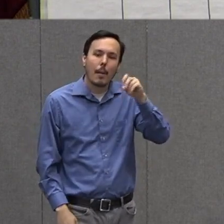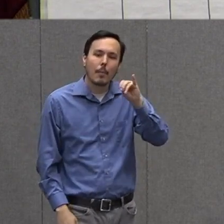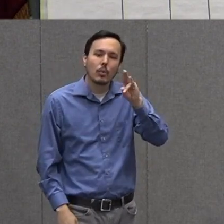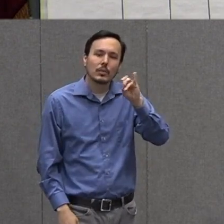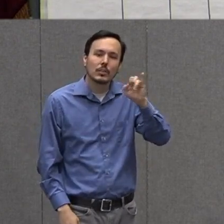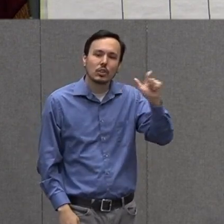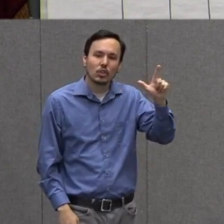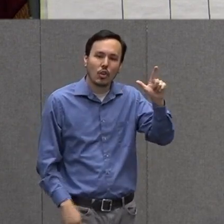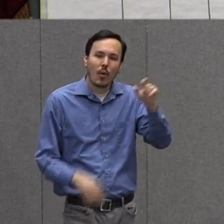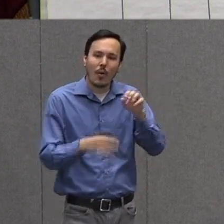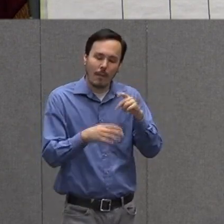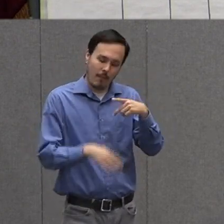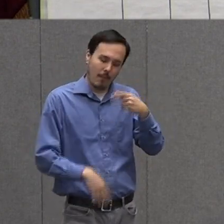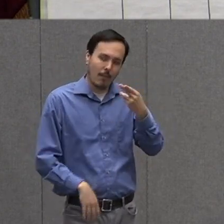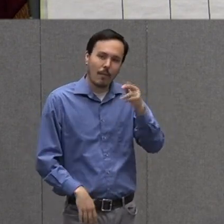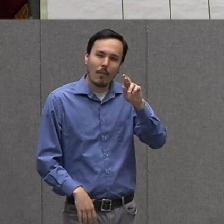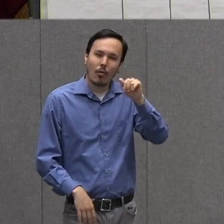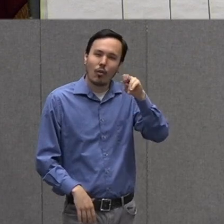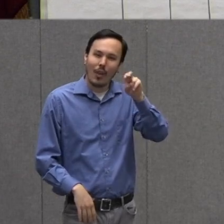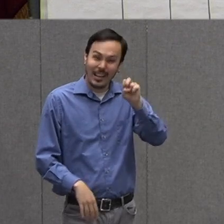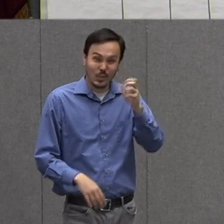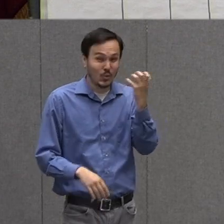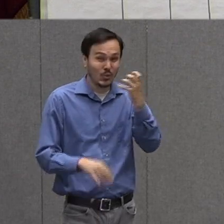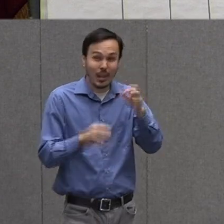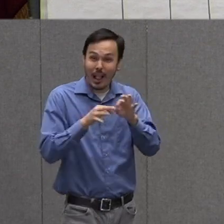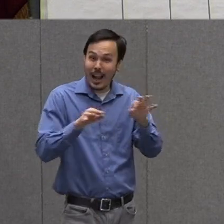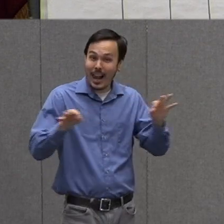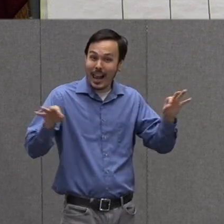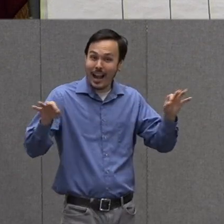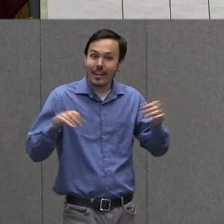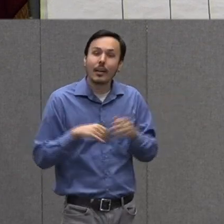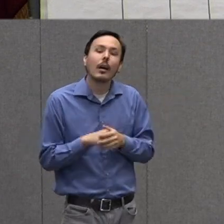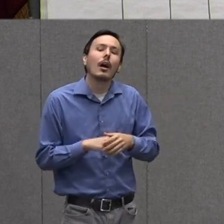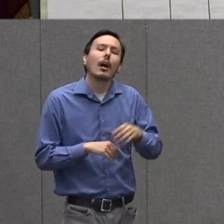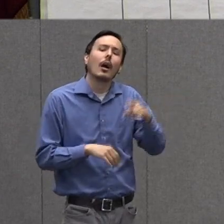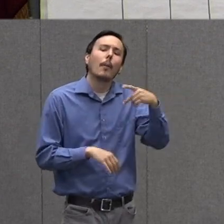That's a long one, can you say it with me? Prepositional phrase.